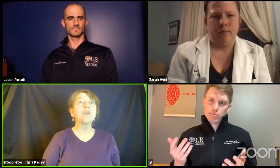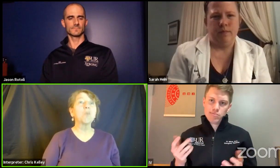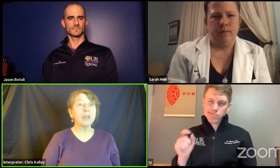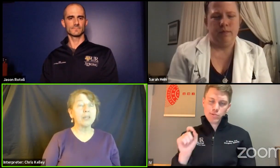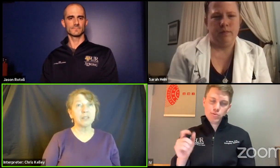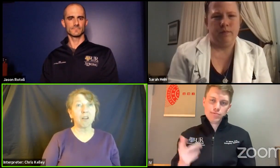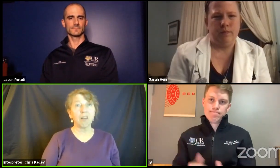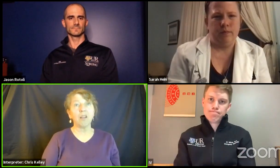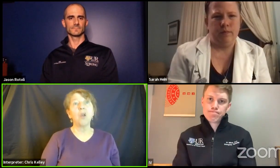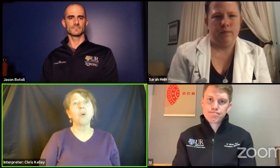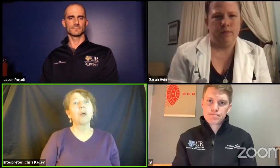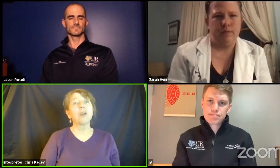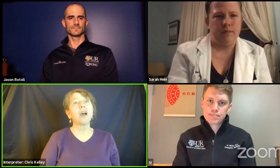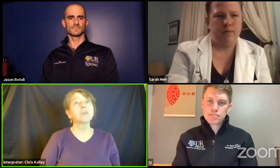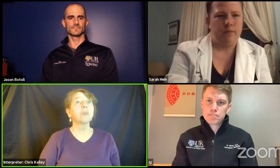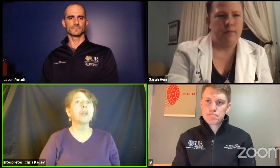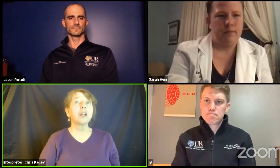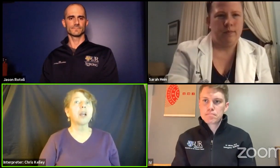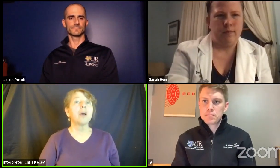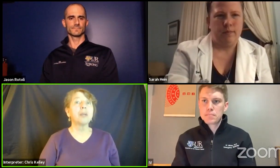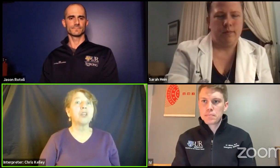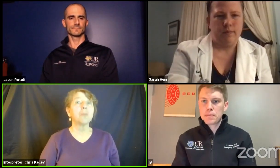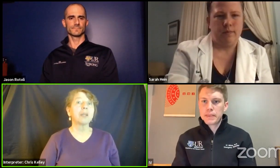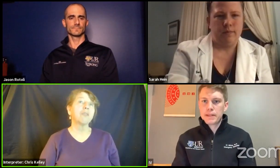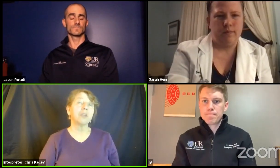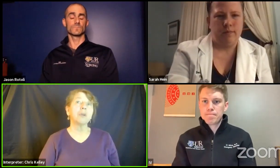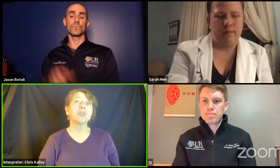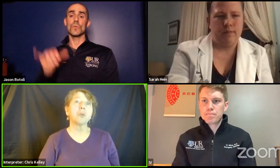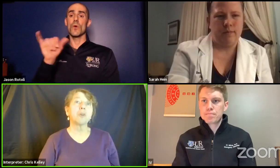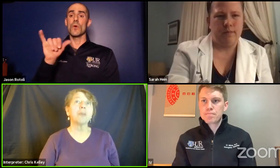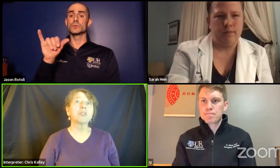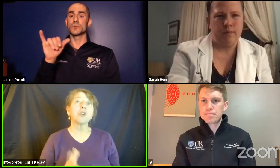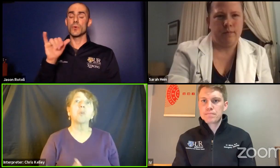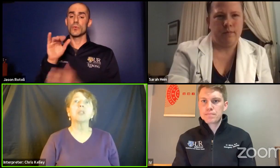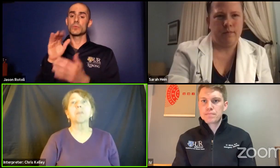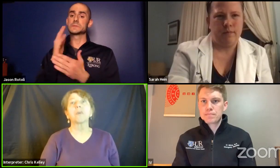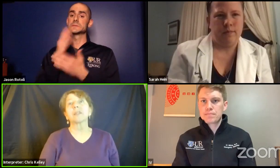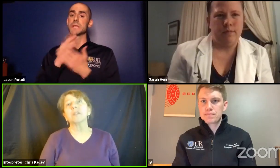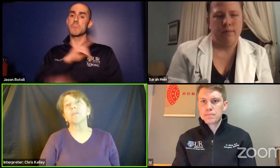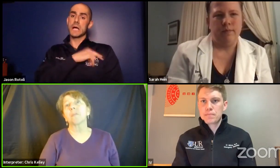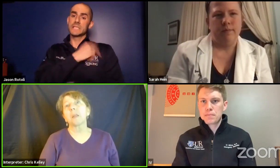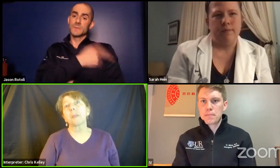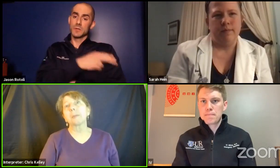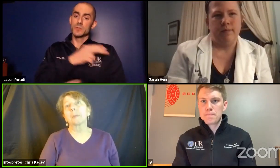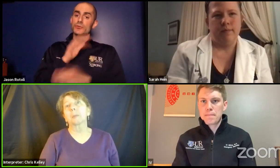does. The best you can do is advocate for your need for an interpreter when you go into the